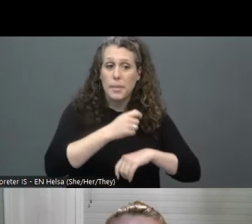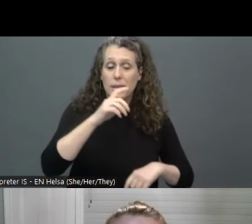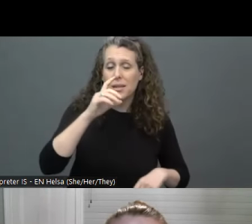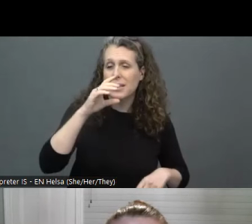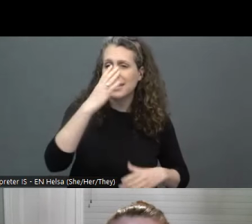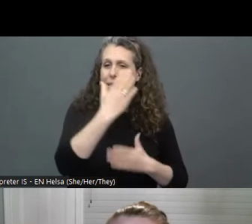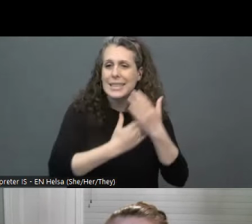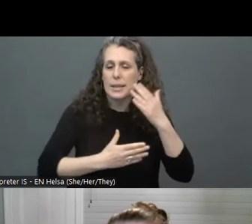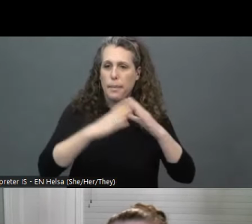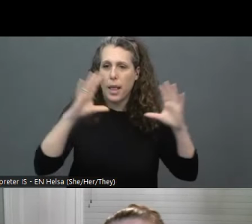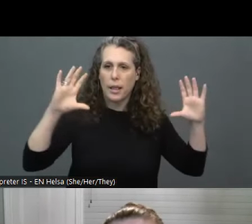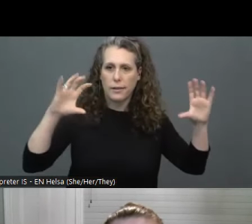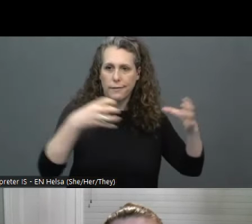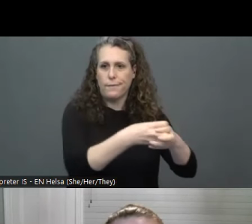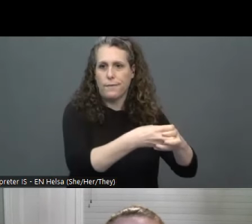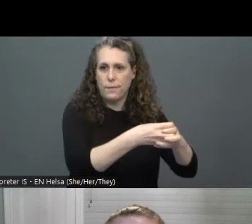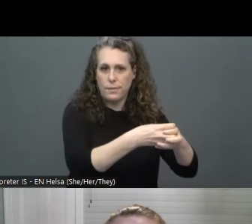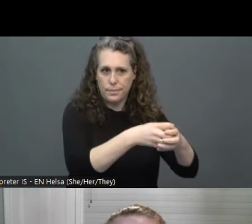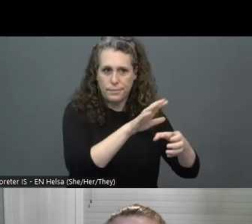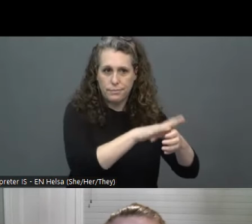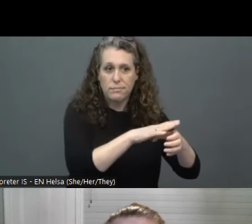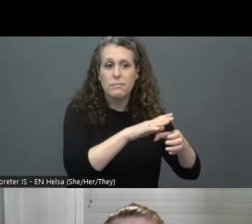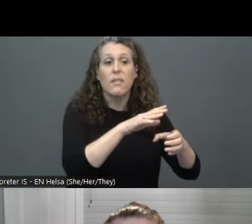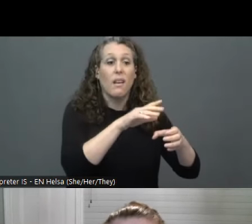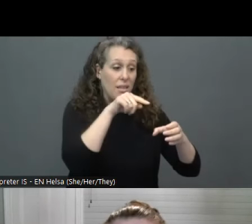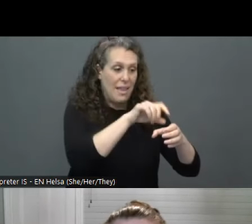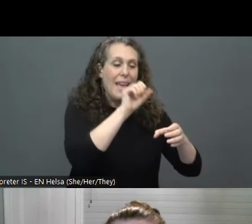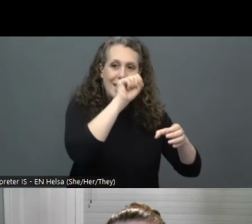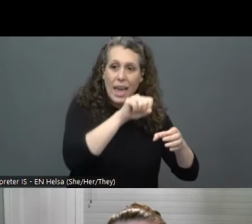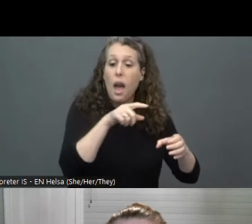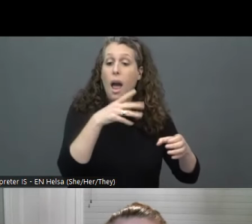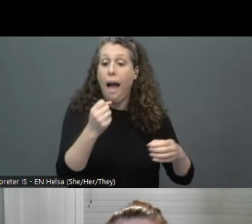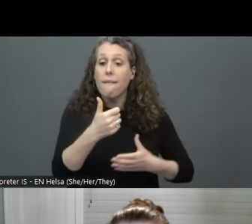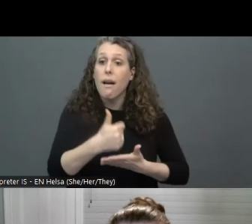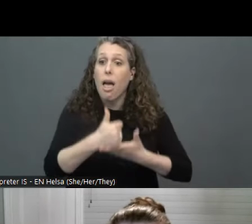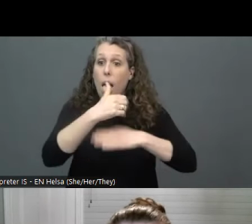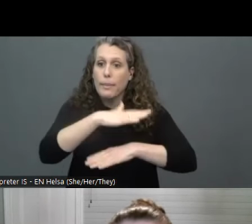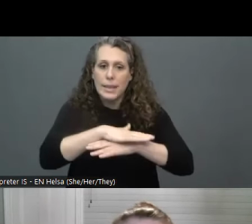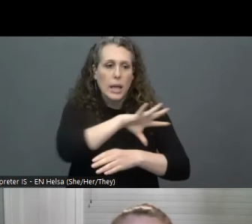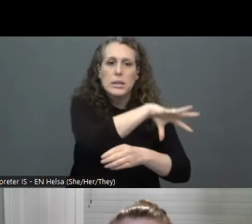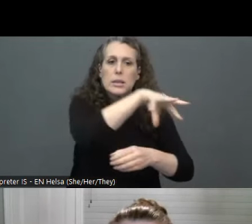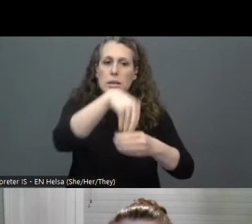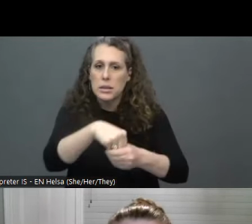integrated into existing help desk and community of practice mechanisms across the global clusters.